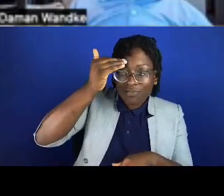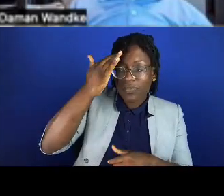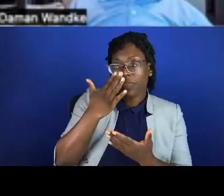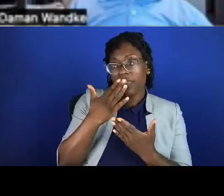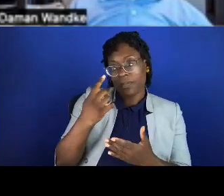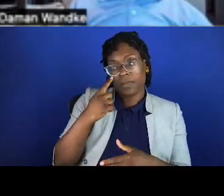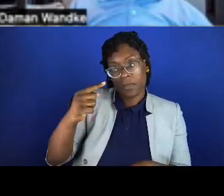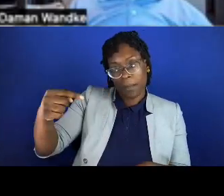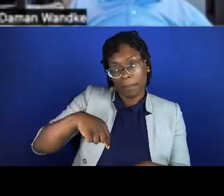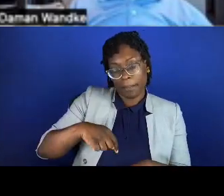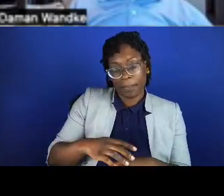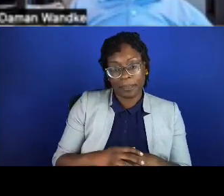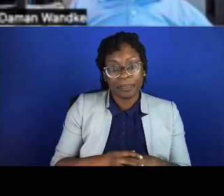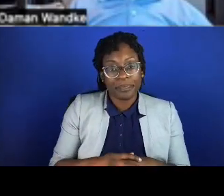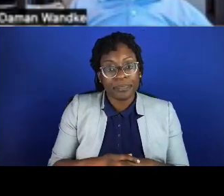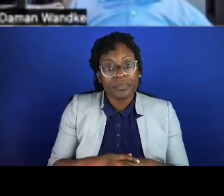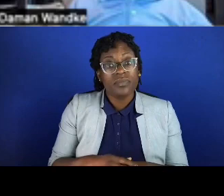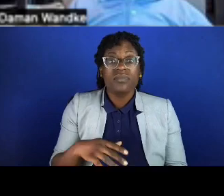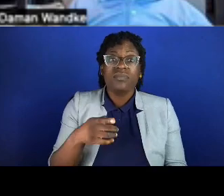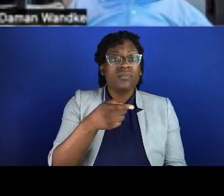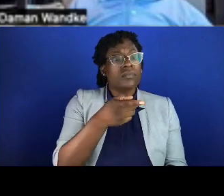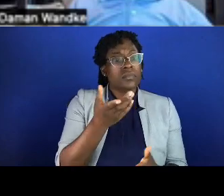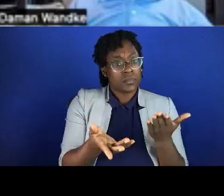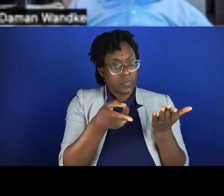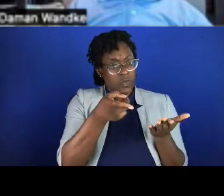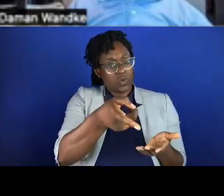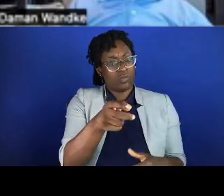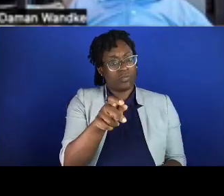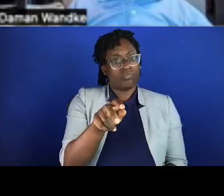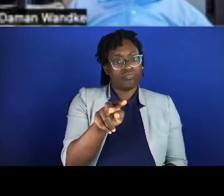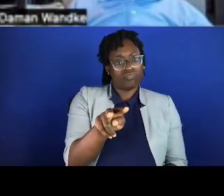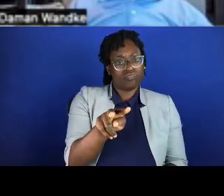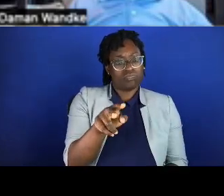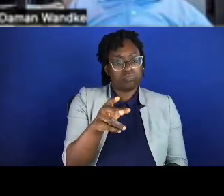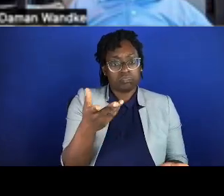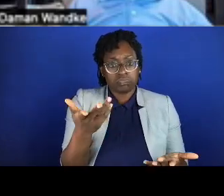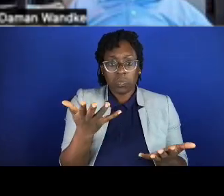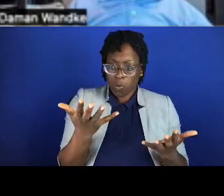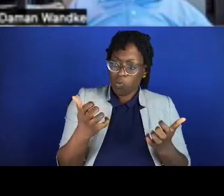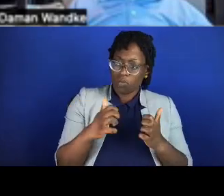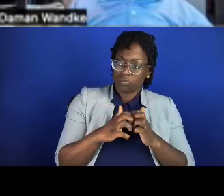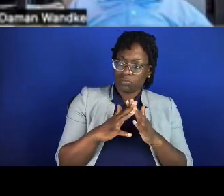conversation is great for anyone who is thinking about starting a business but not sure where